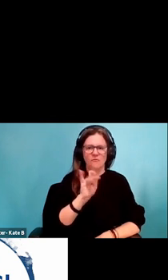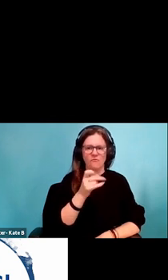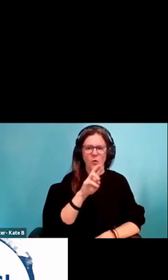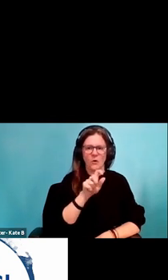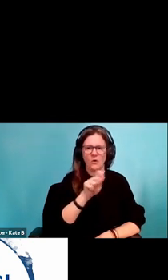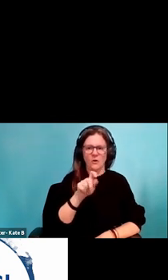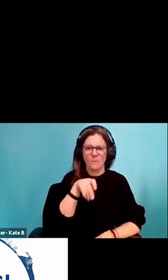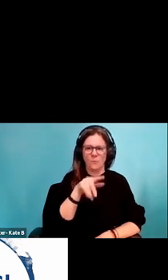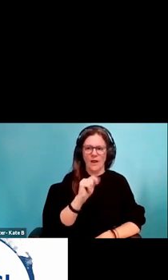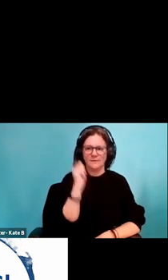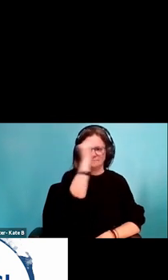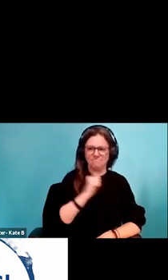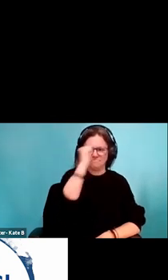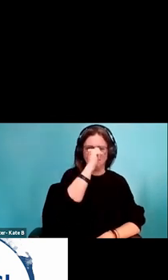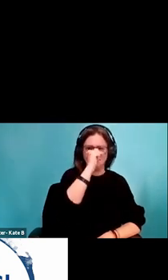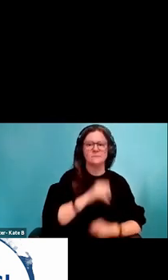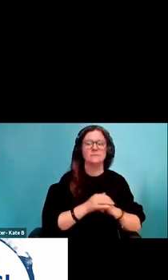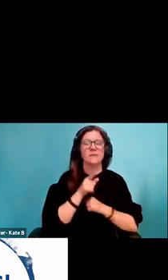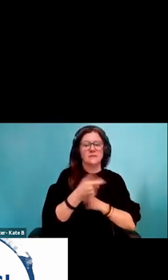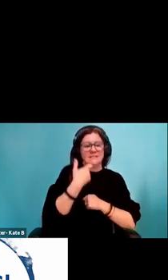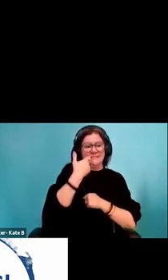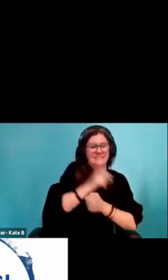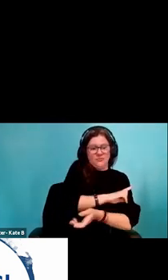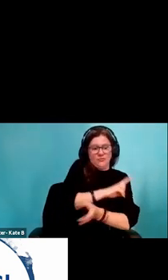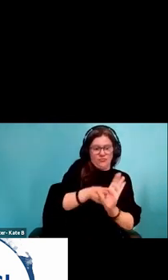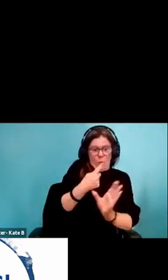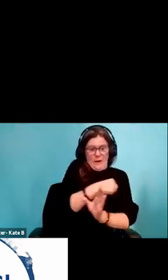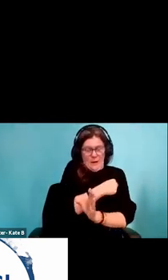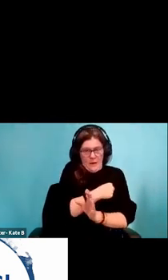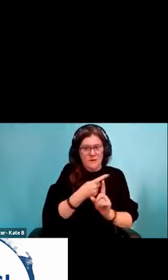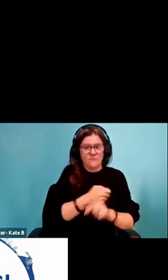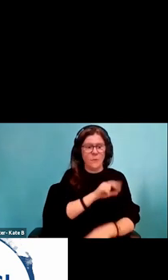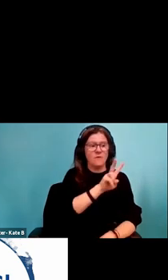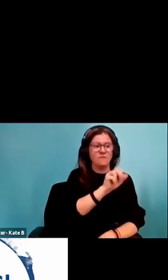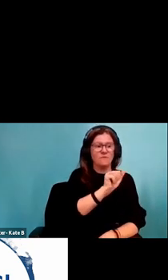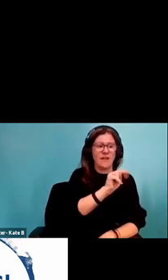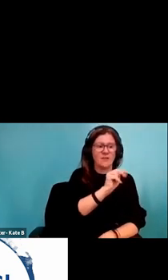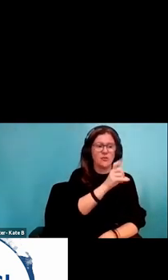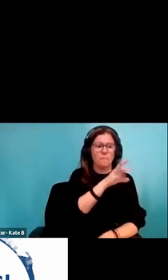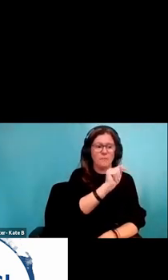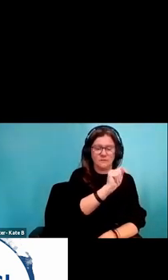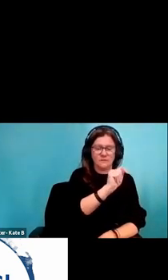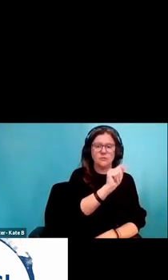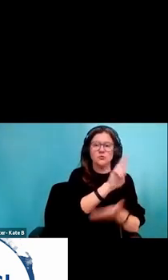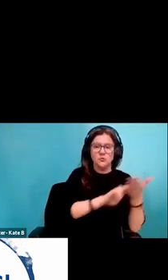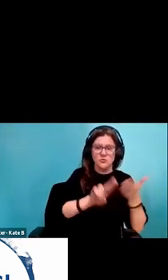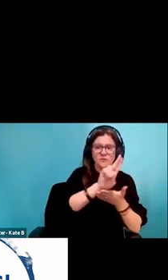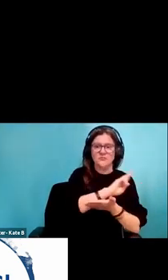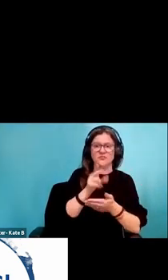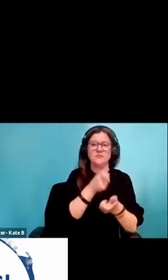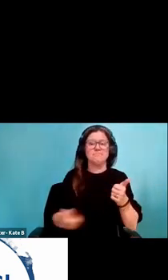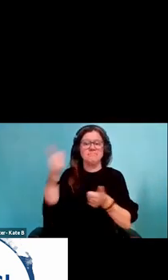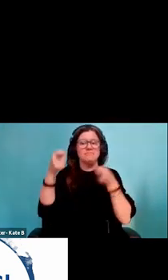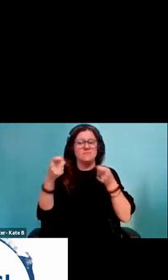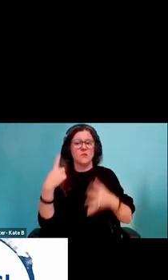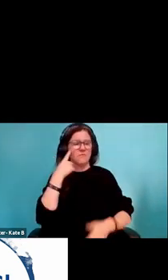us at NIDILRR from Vanderbilt University as the new Director of NIDILRR. Her primary interest/area